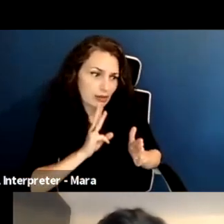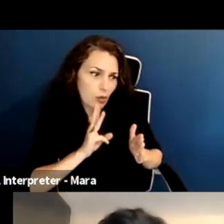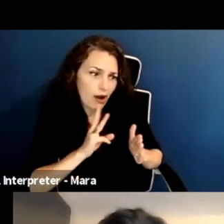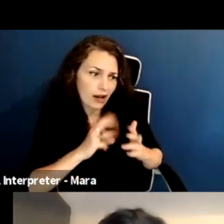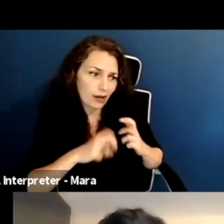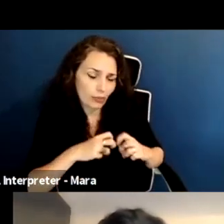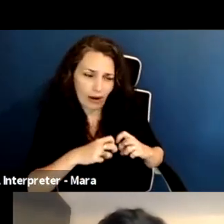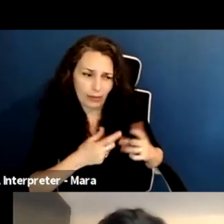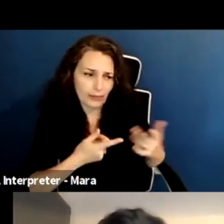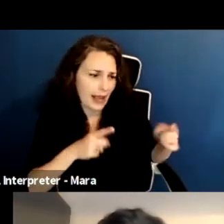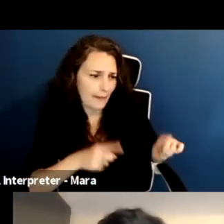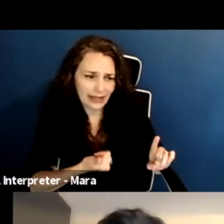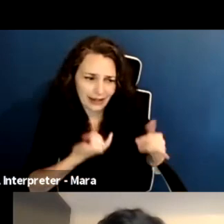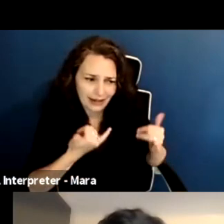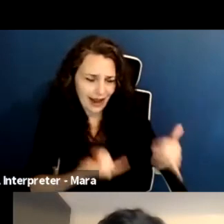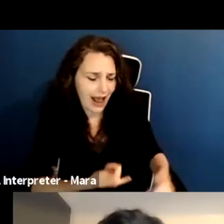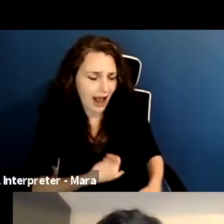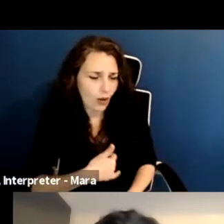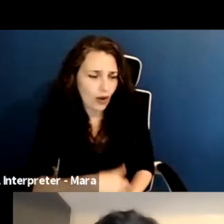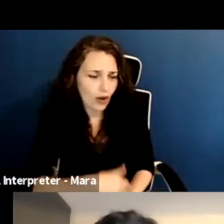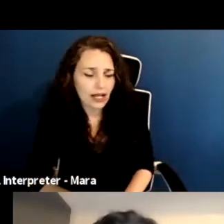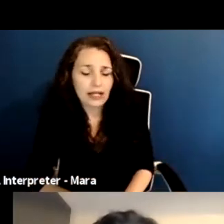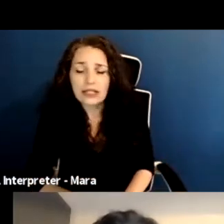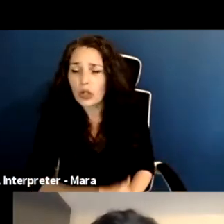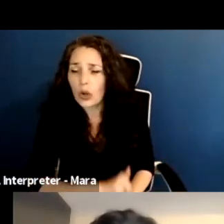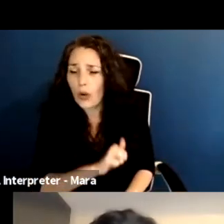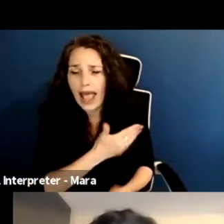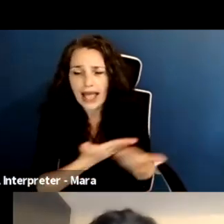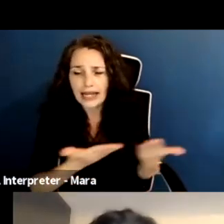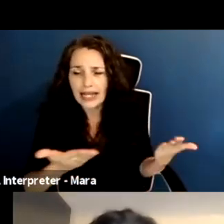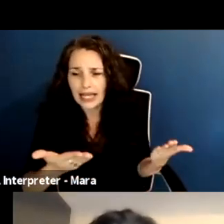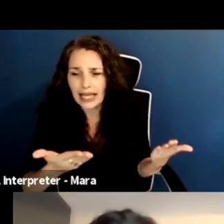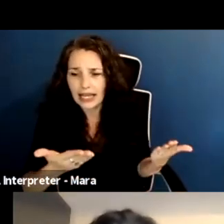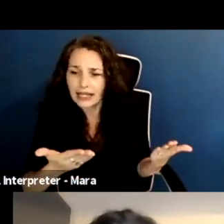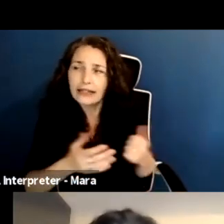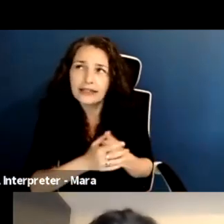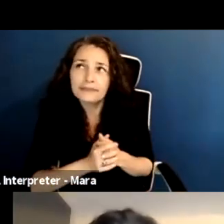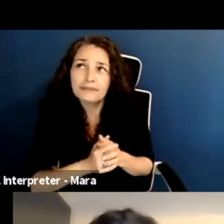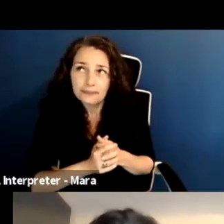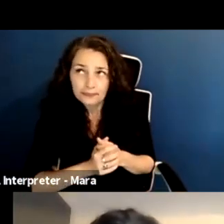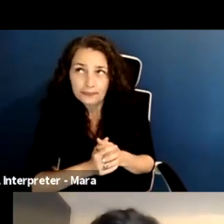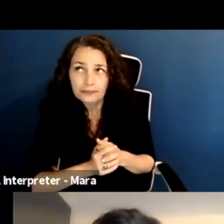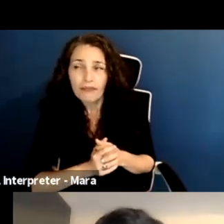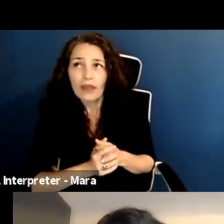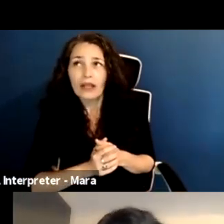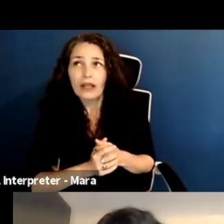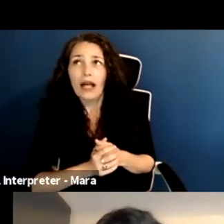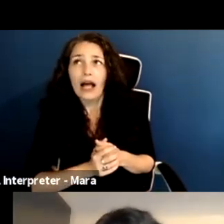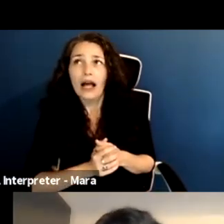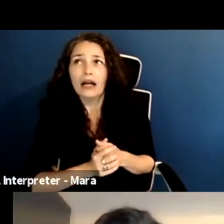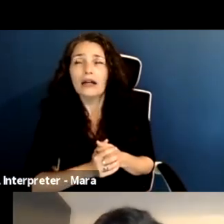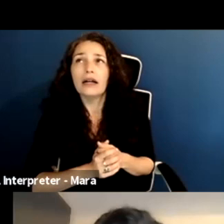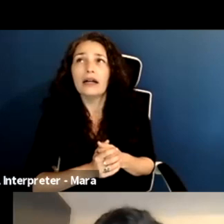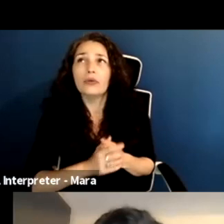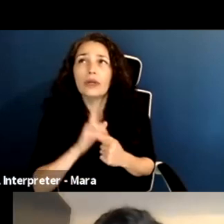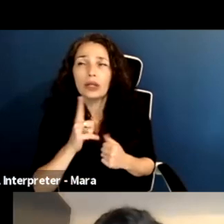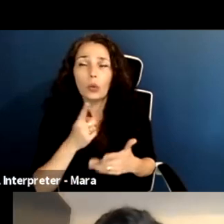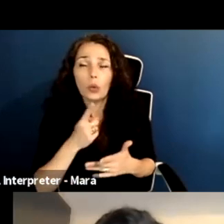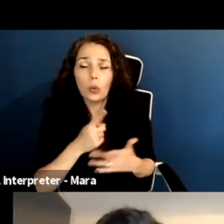And I think that what's gratifying about this process is that a lot of the conversation that took place